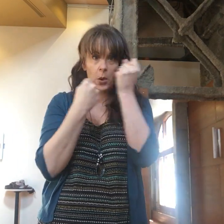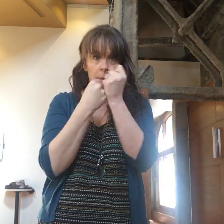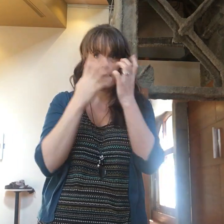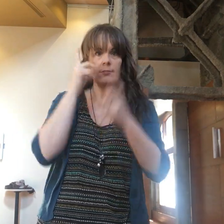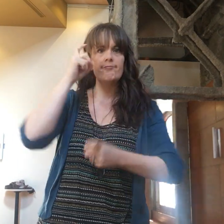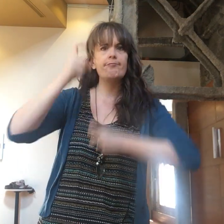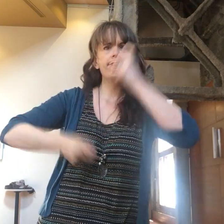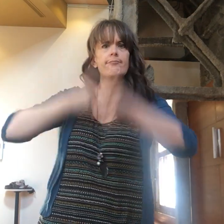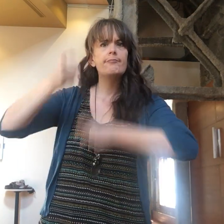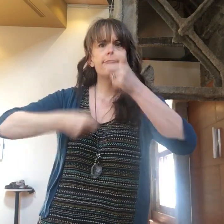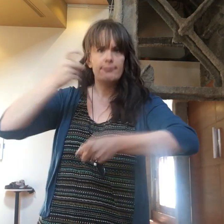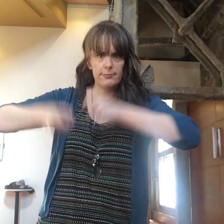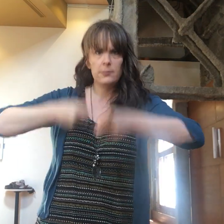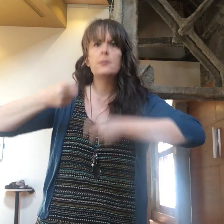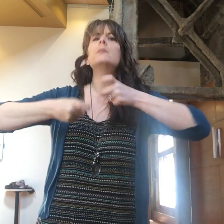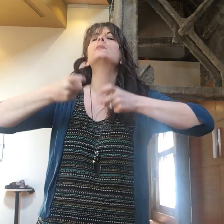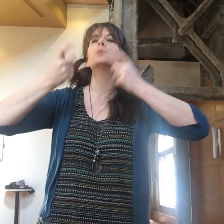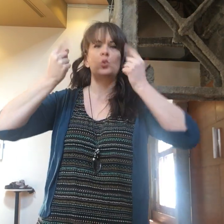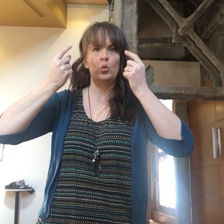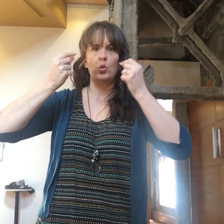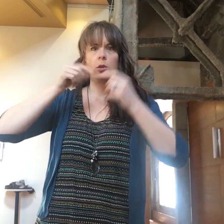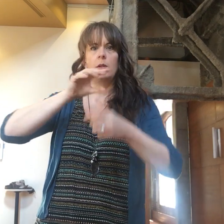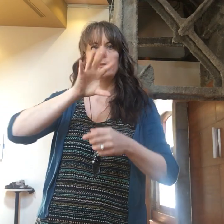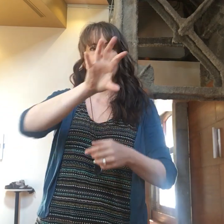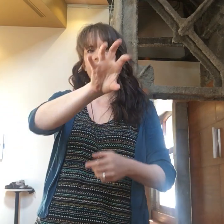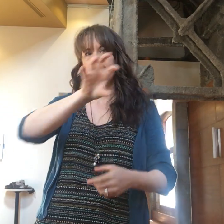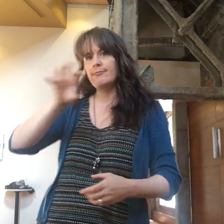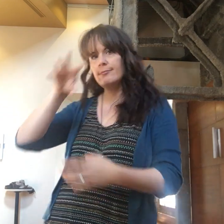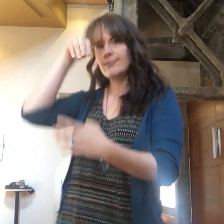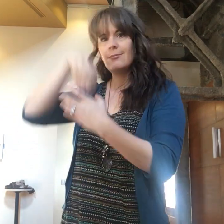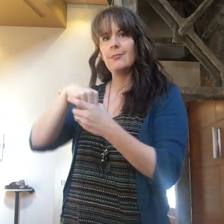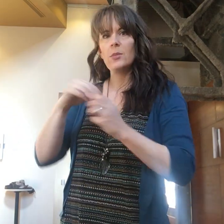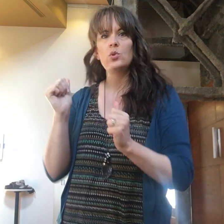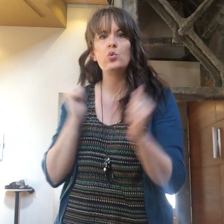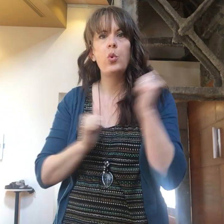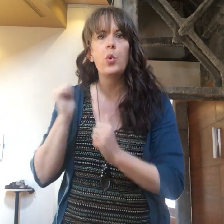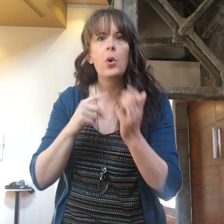When you donate us then we will bring your business into